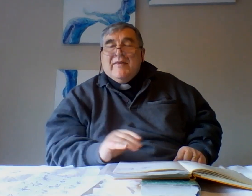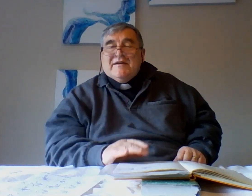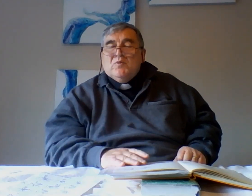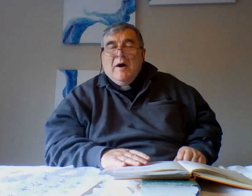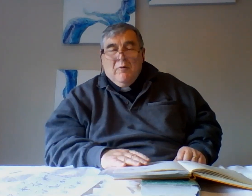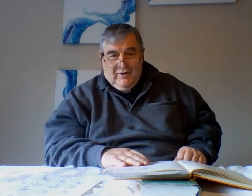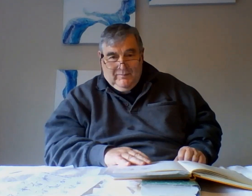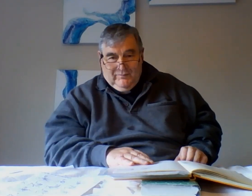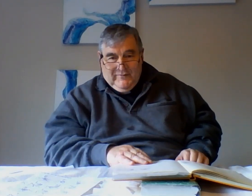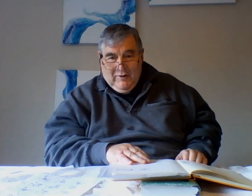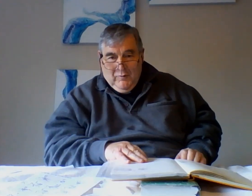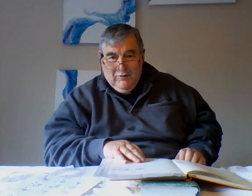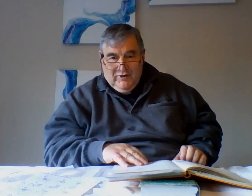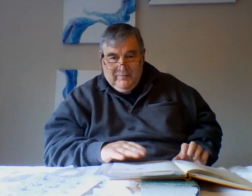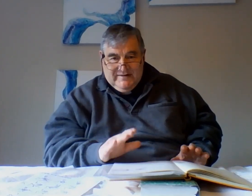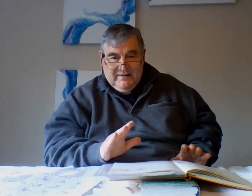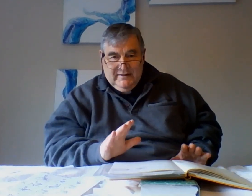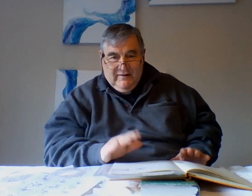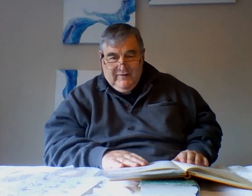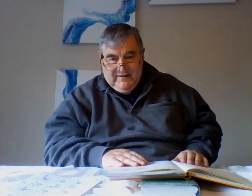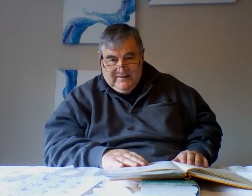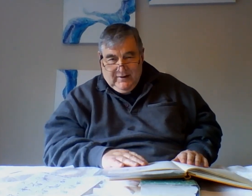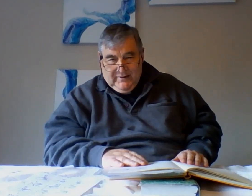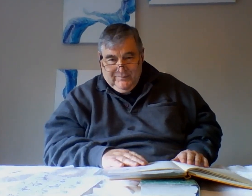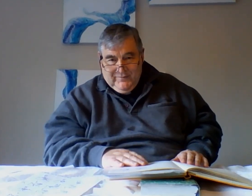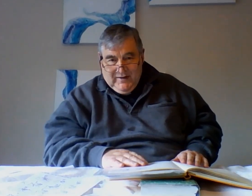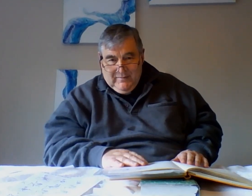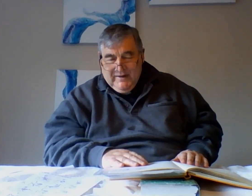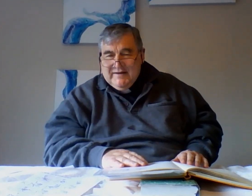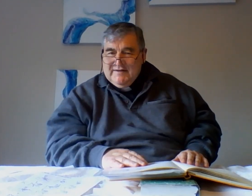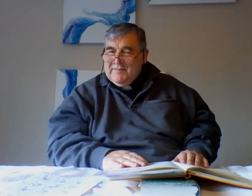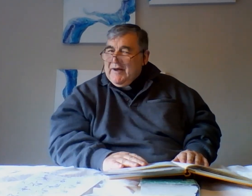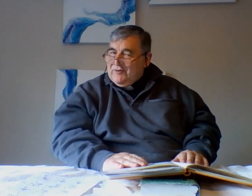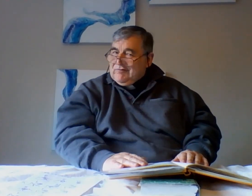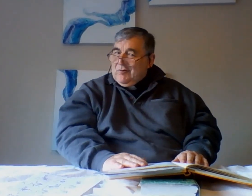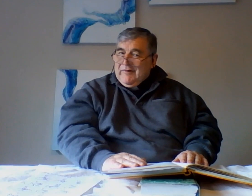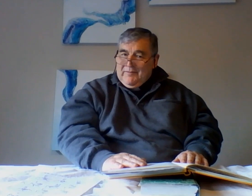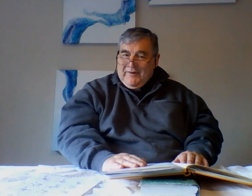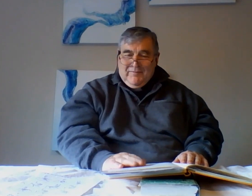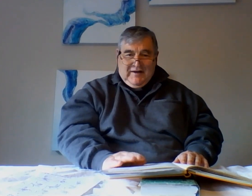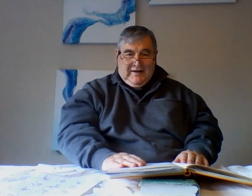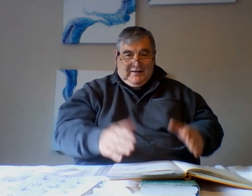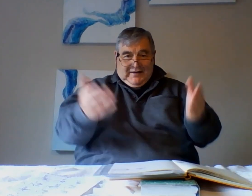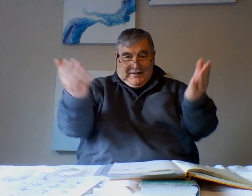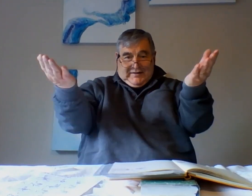Then there's 'welcome'. Now welcome is a lovely sign because it's about drawing people in,